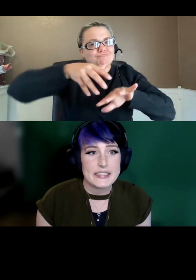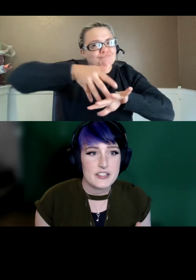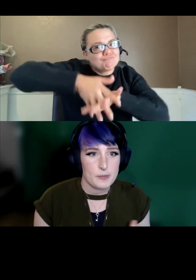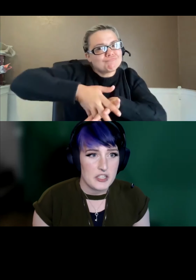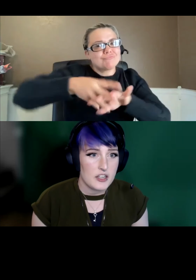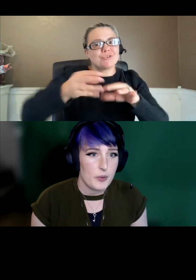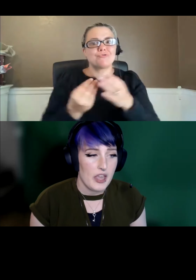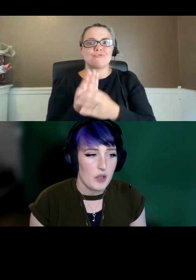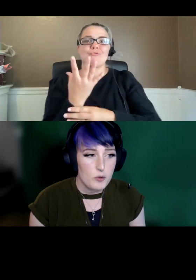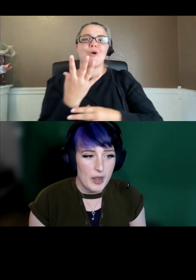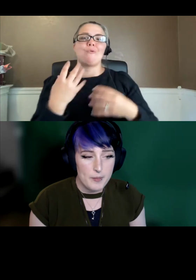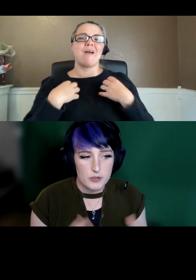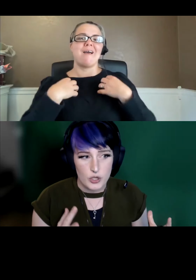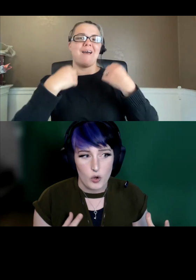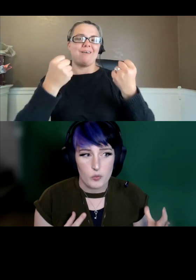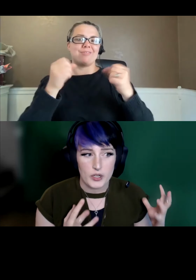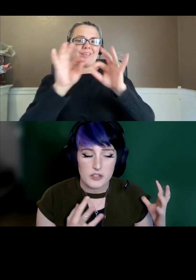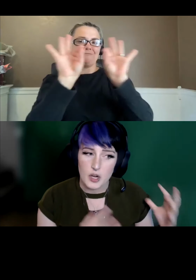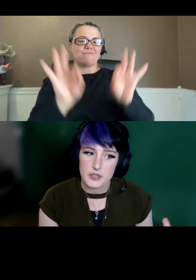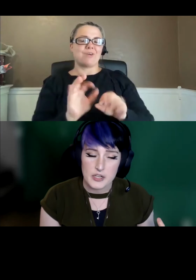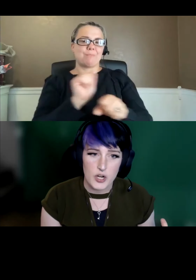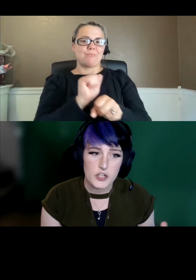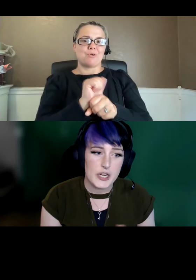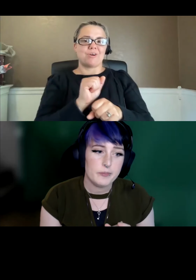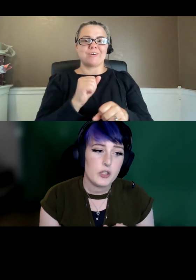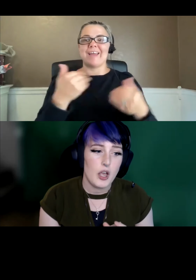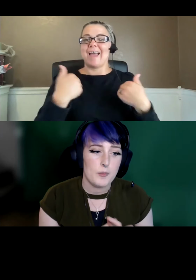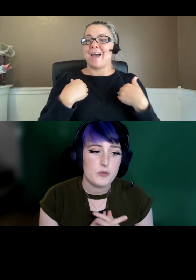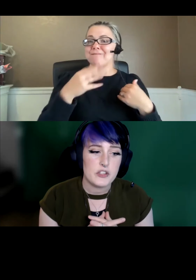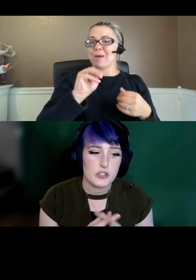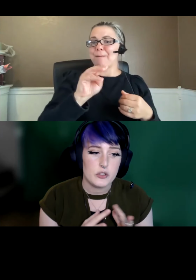I like to start my talks with a roadmap so we're going to start with an introduction, move into